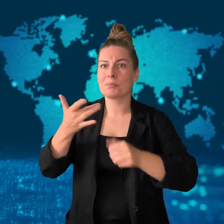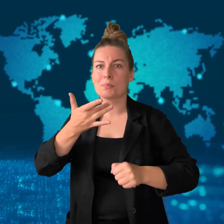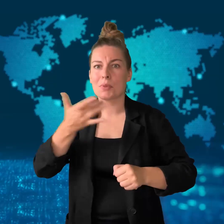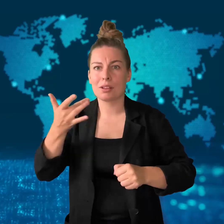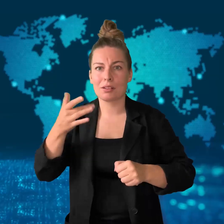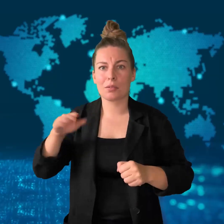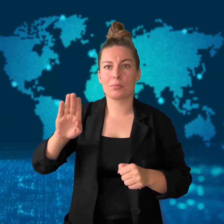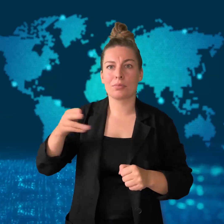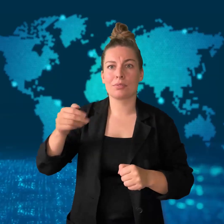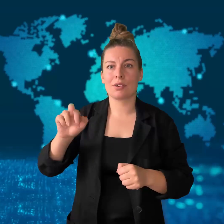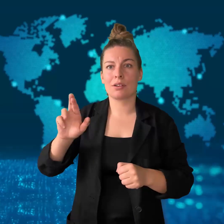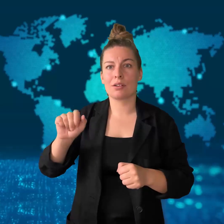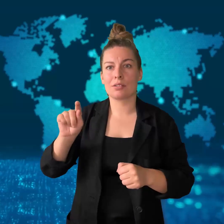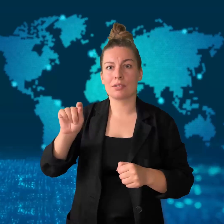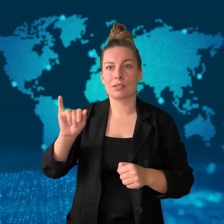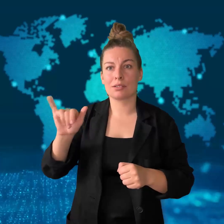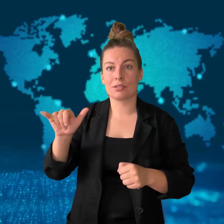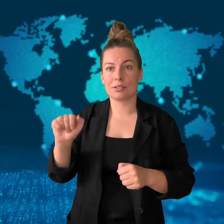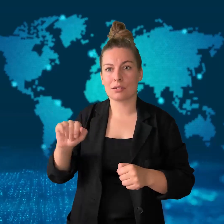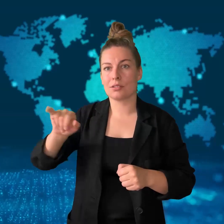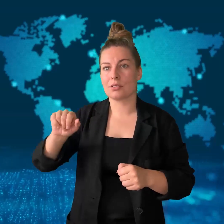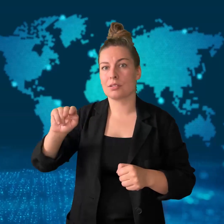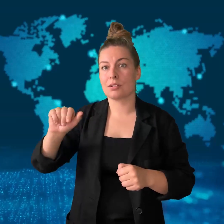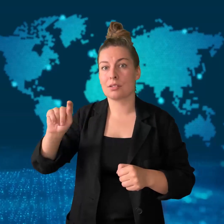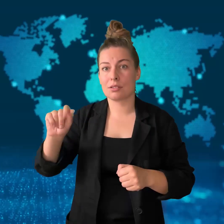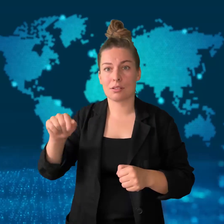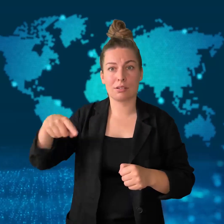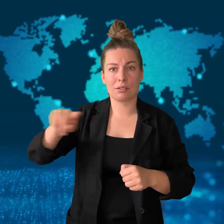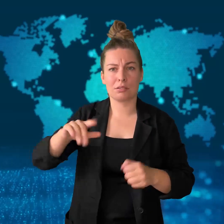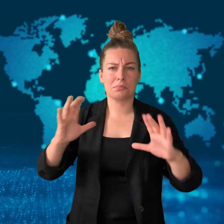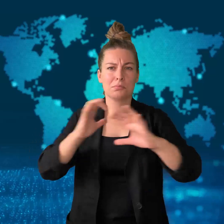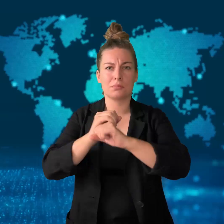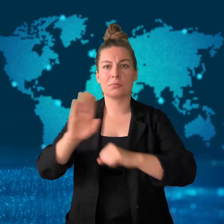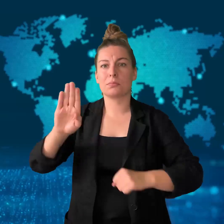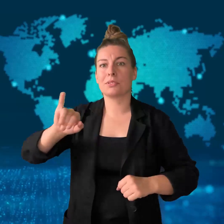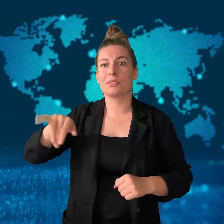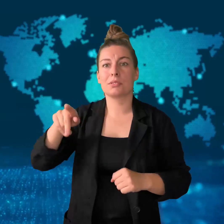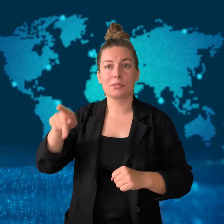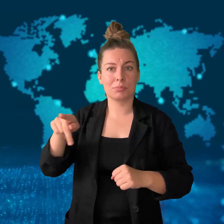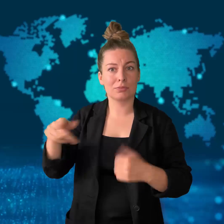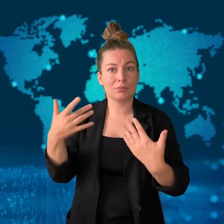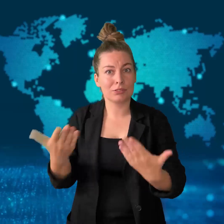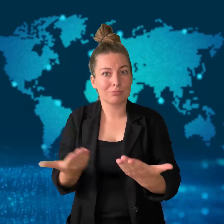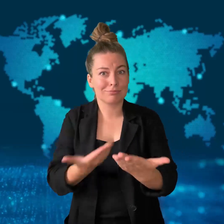put forward by Bharatiya Janata Party (BJP) -